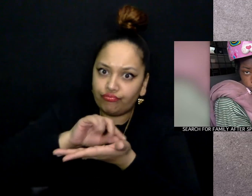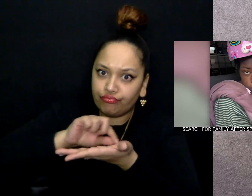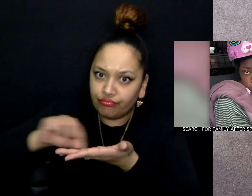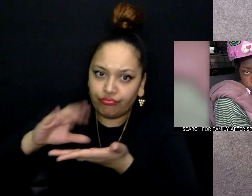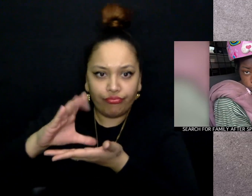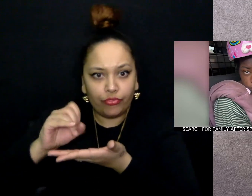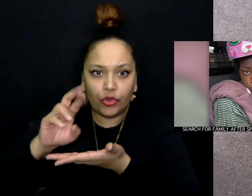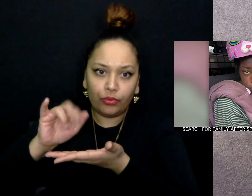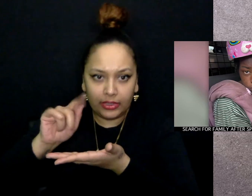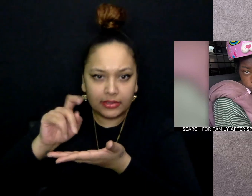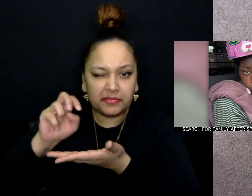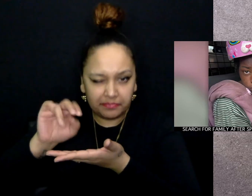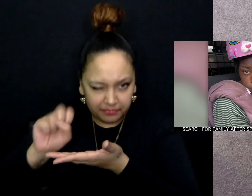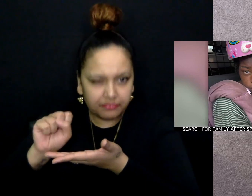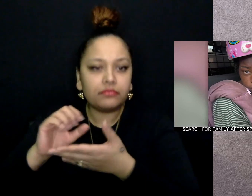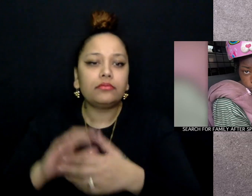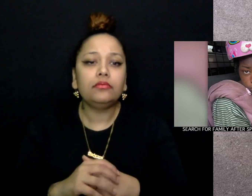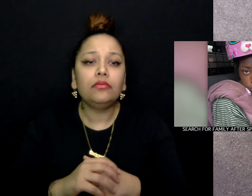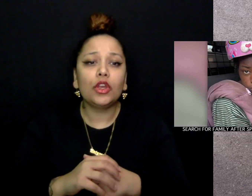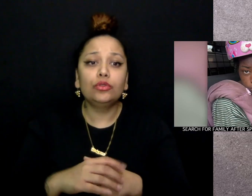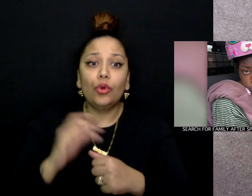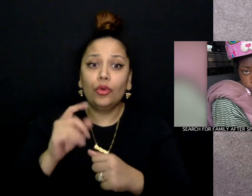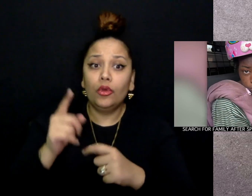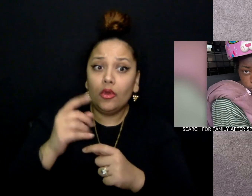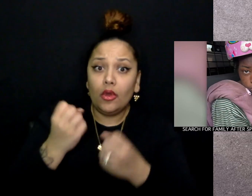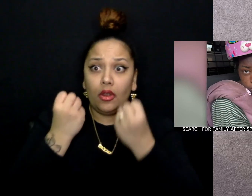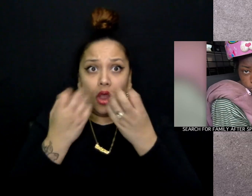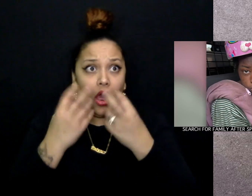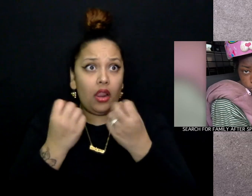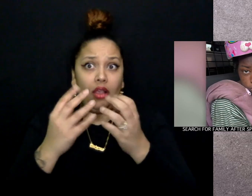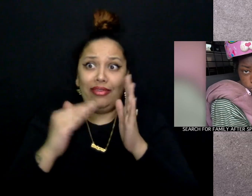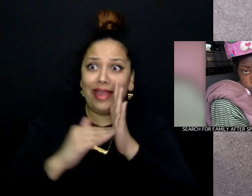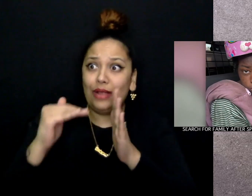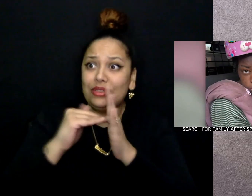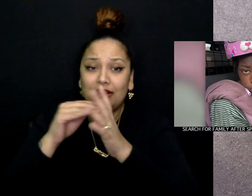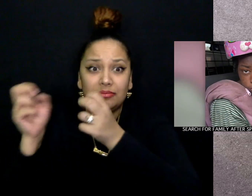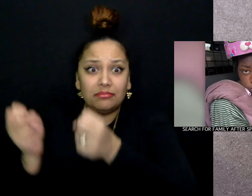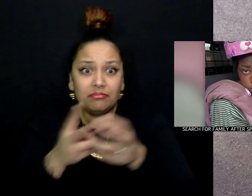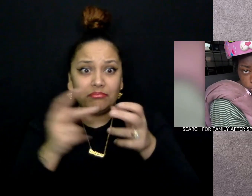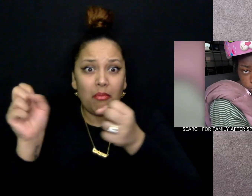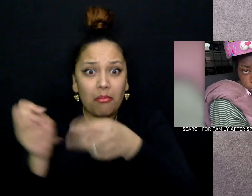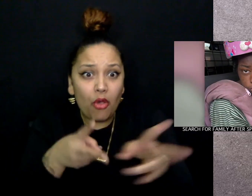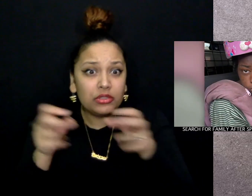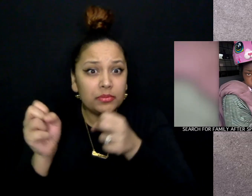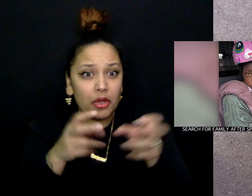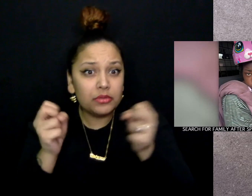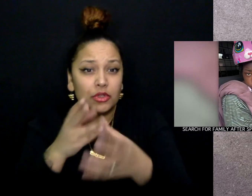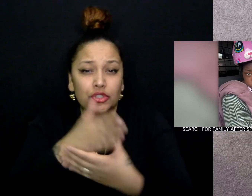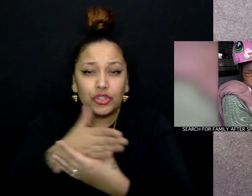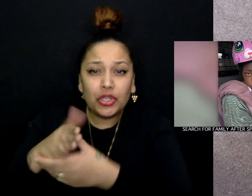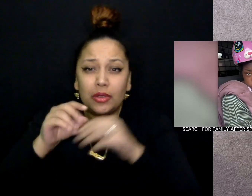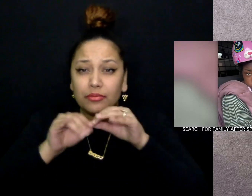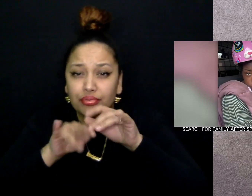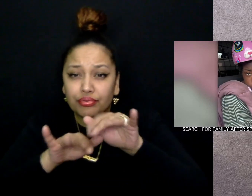It's game day. And there's nothing I want more than to be running out that tunnel with my brothers.